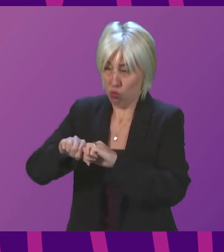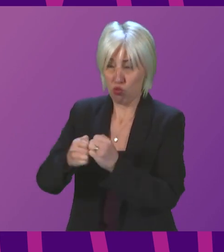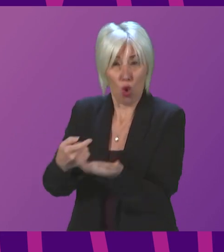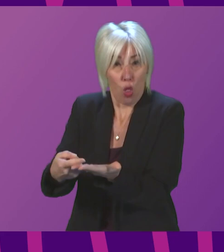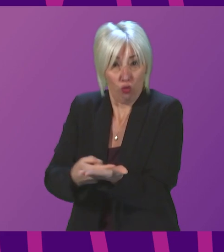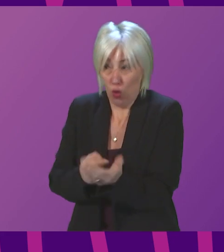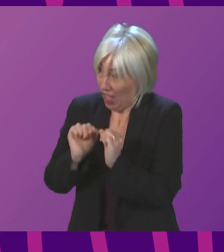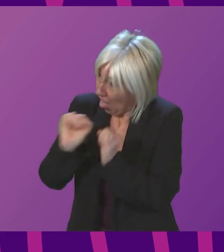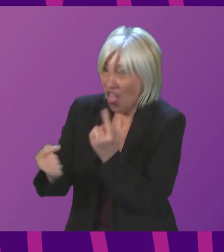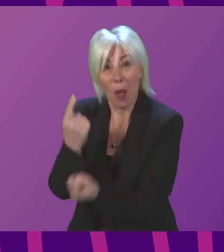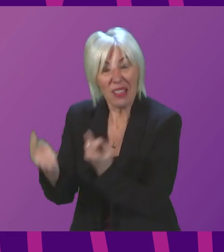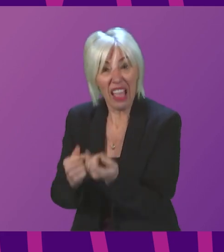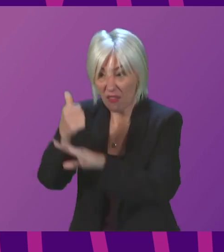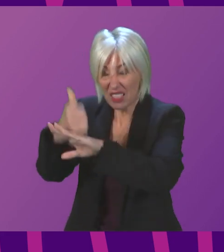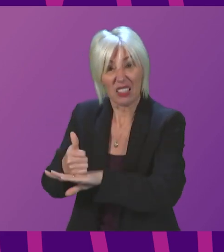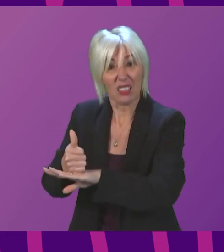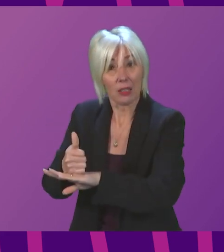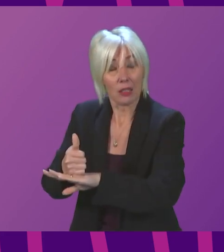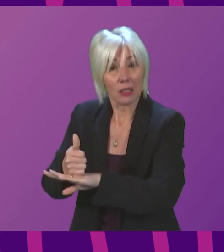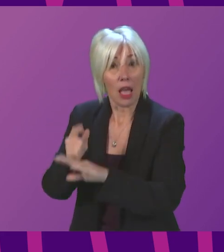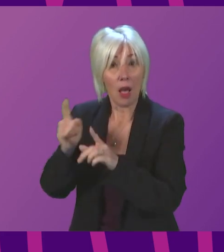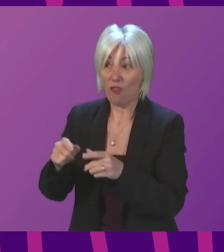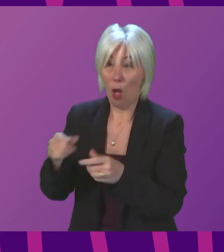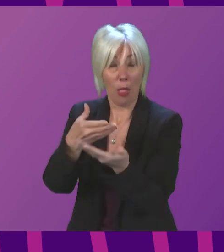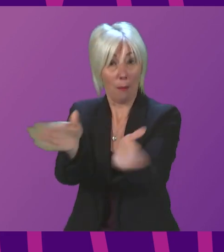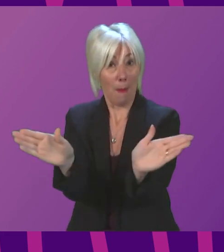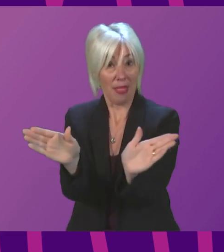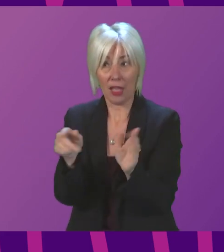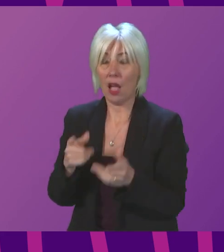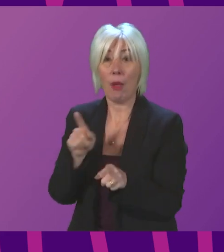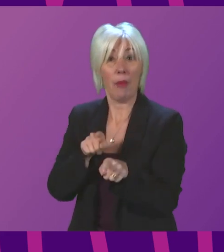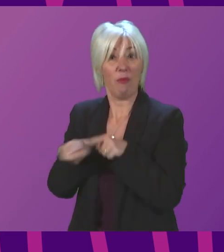rules that they had set down for the public, they have continually tried to cover it up.